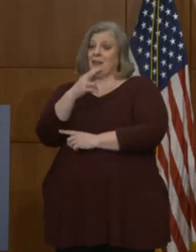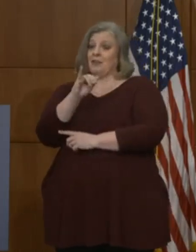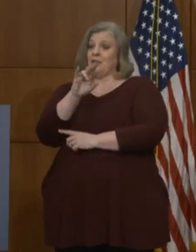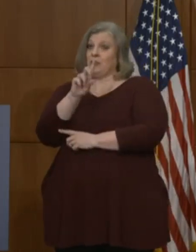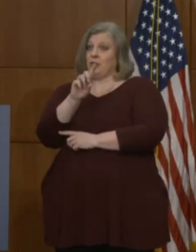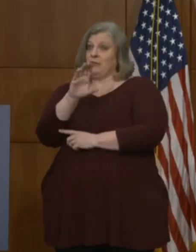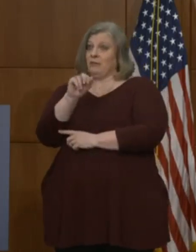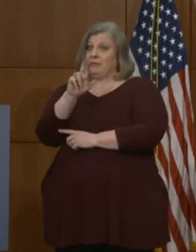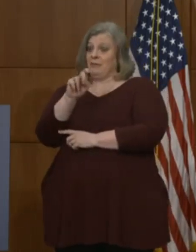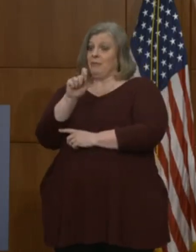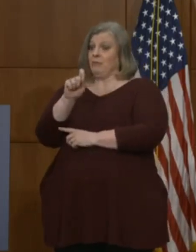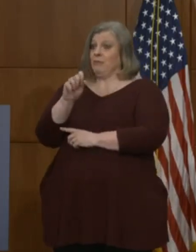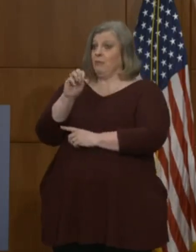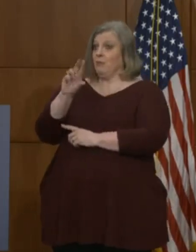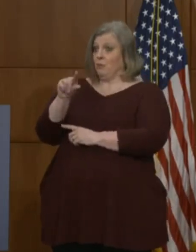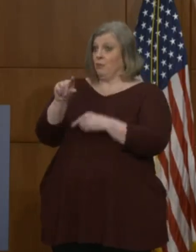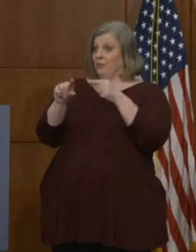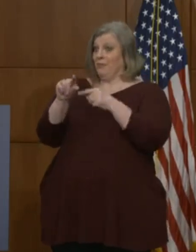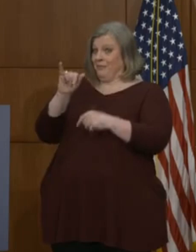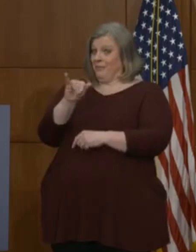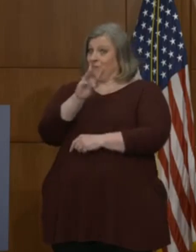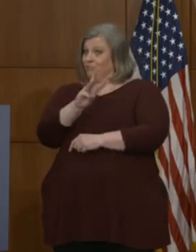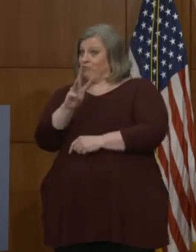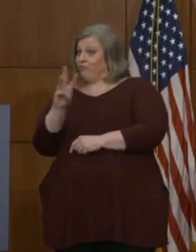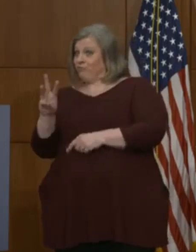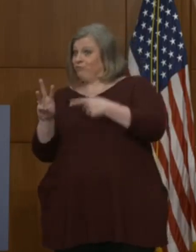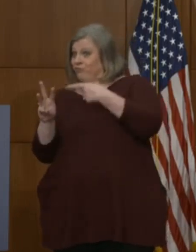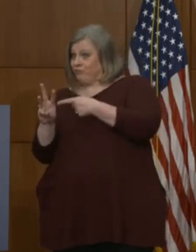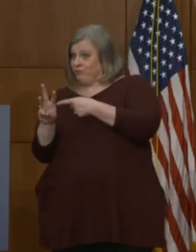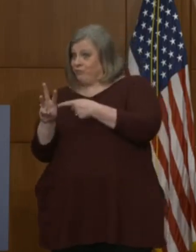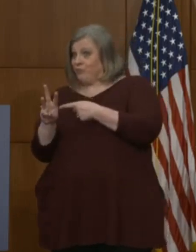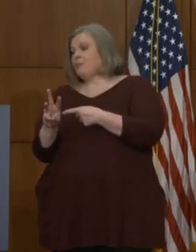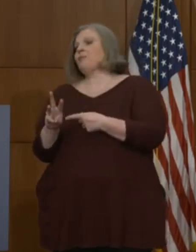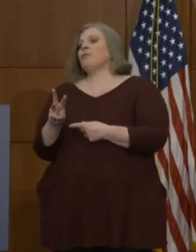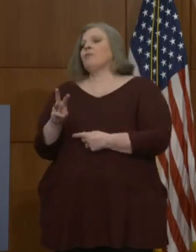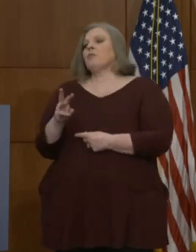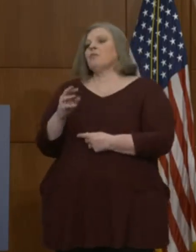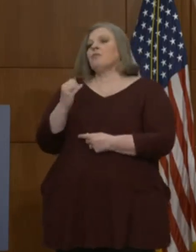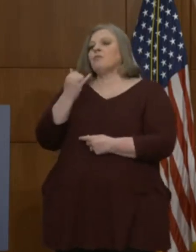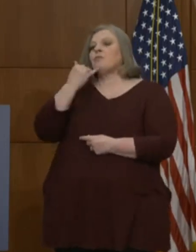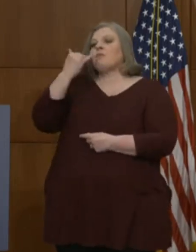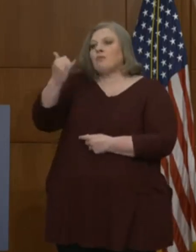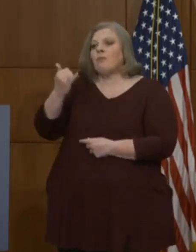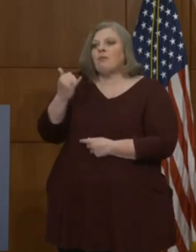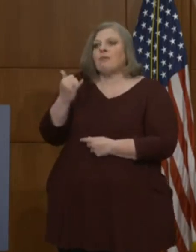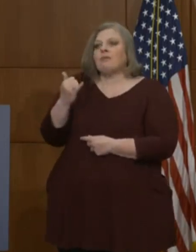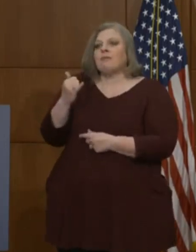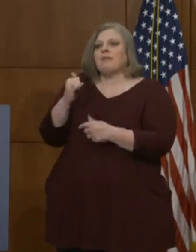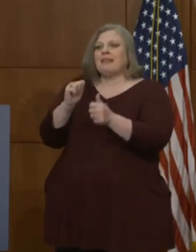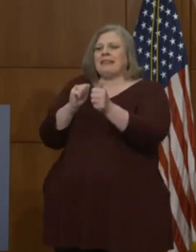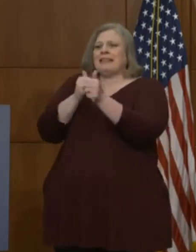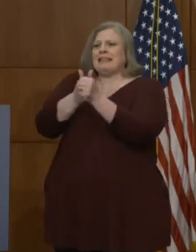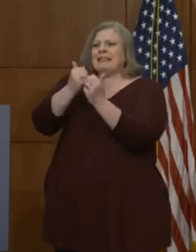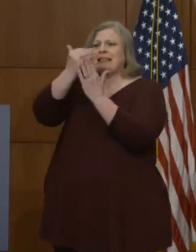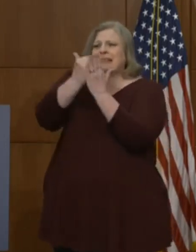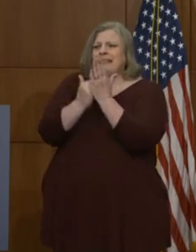CHILDCARE WHERE AT VDH HEALTHCARE DOT ORG. OR CALL ONE HEALTHCARE DOT ORG. OR CALL ONE EIGHT SIX SIX KIDS TLC FOR AN EIGHT SIX SIX KIDS TLC FOR AN UP TO DATE LIST OF WHERE YOU